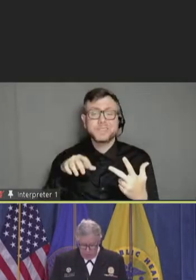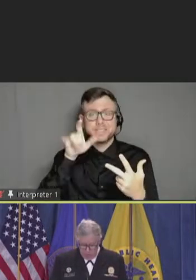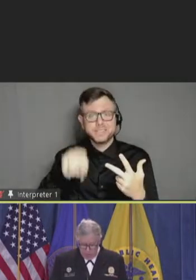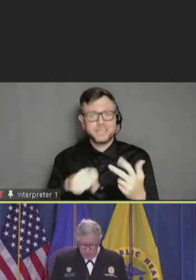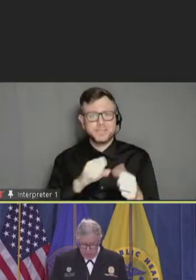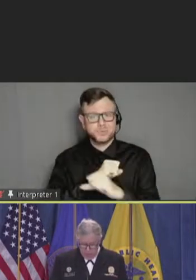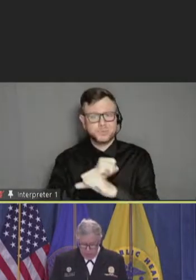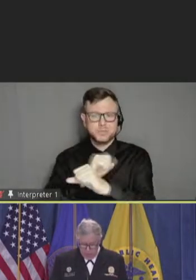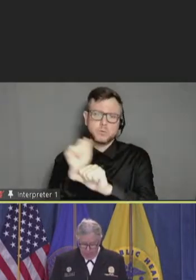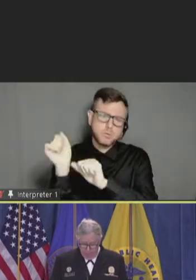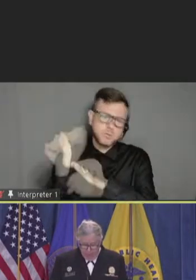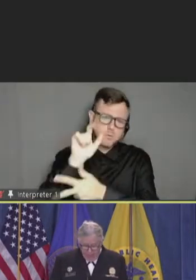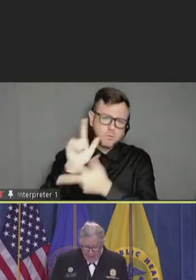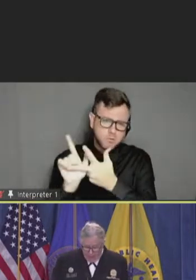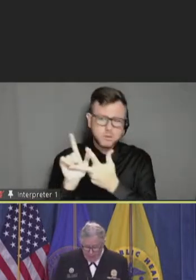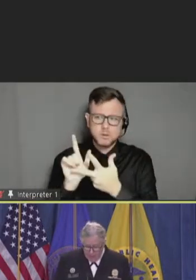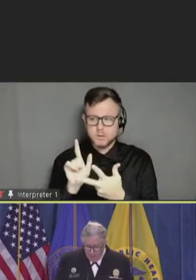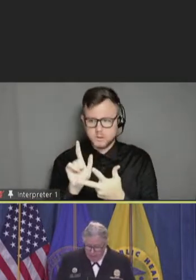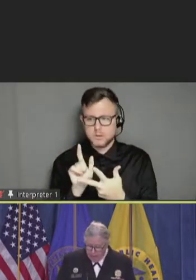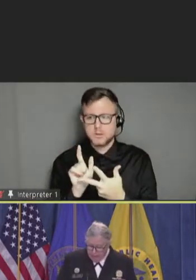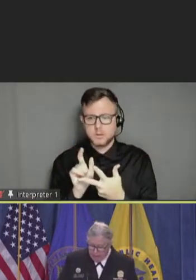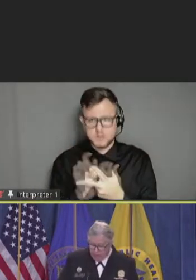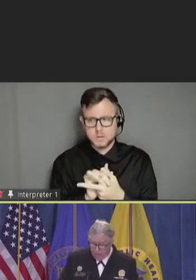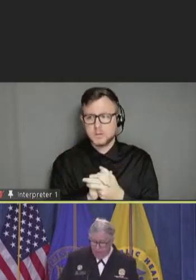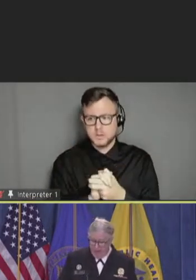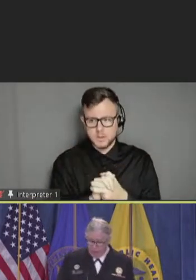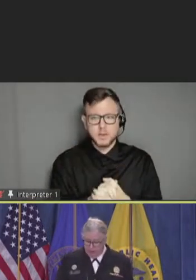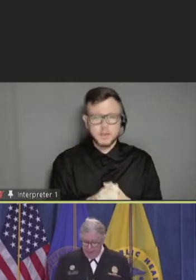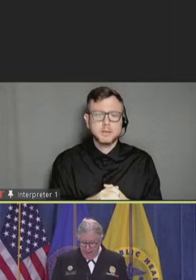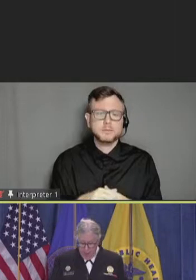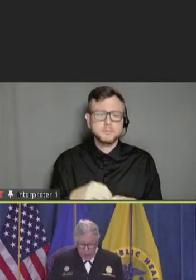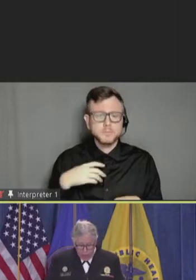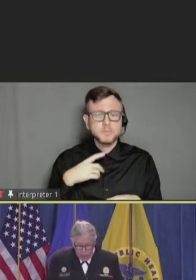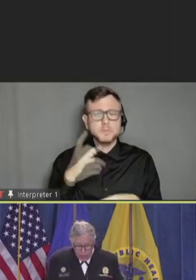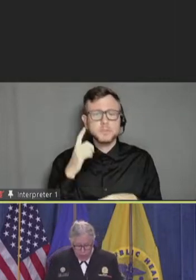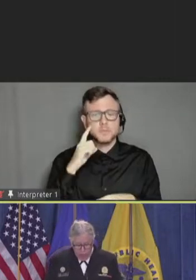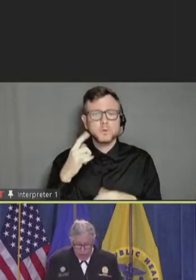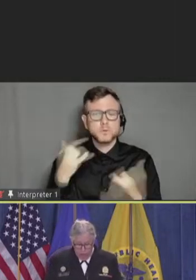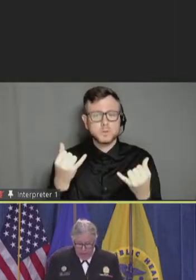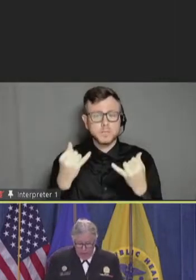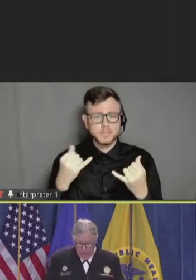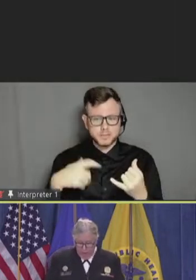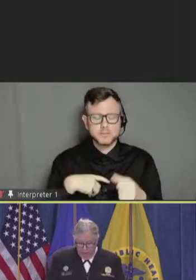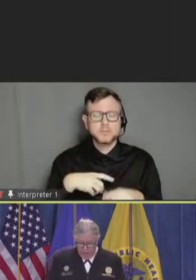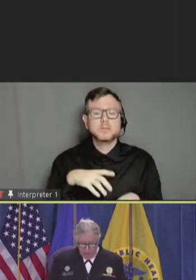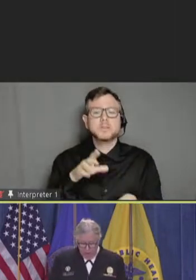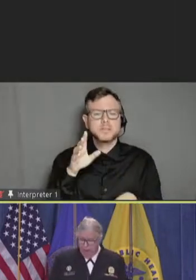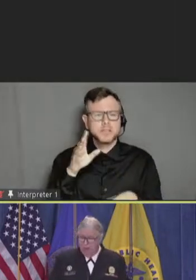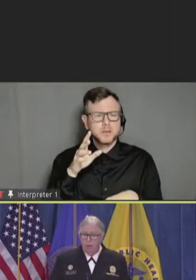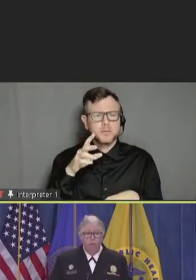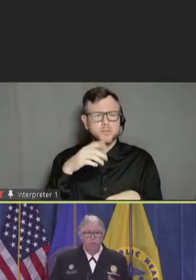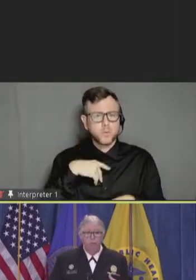I ask that our immunization providers today and those who work with those healthcare providers,